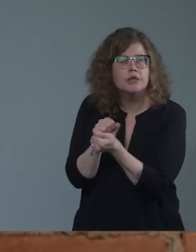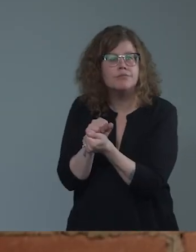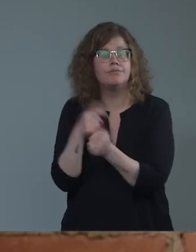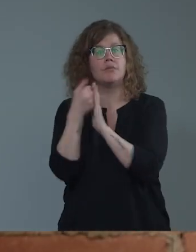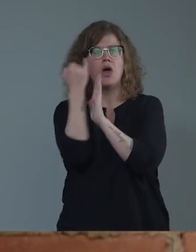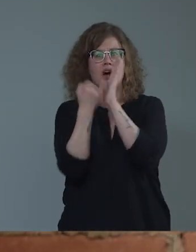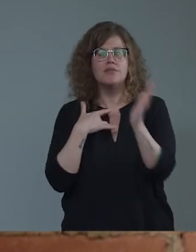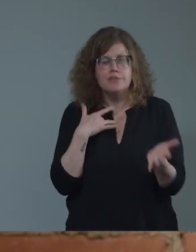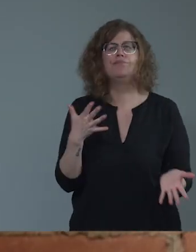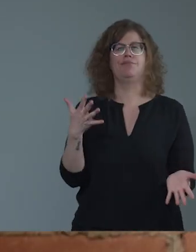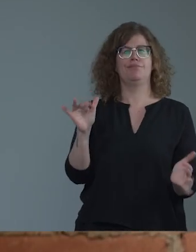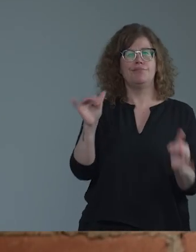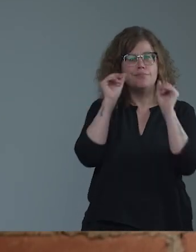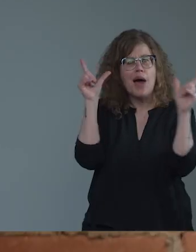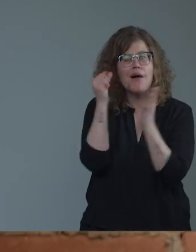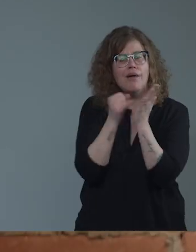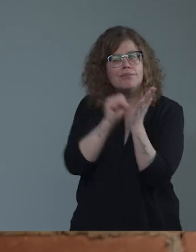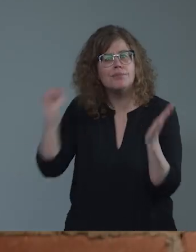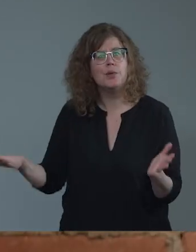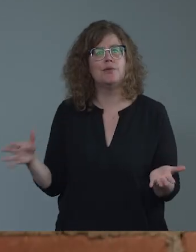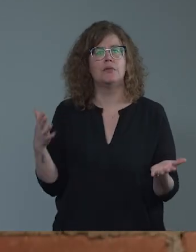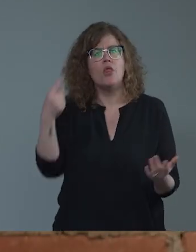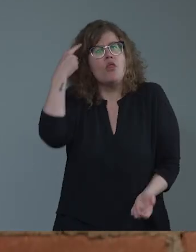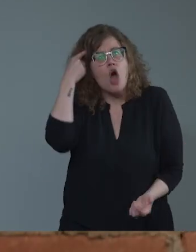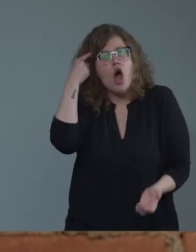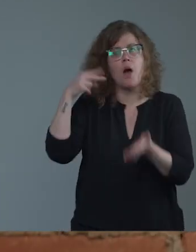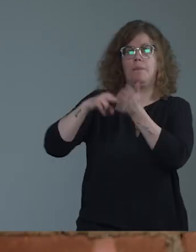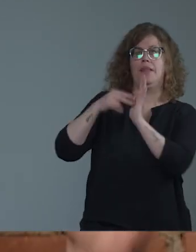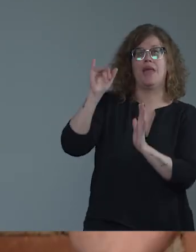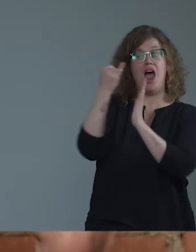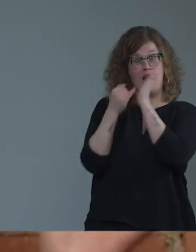is. You often hear stories where an artwork gets removed because it was damaged, and the artist is